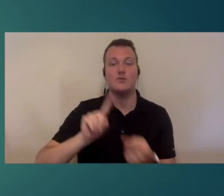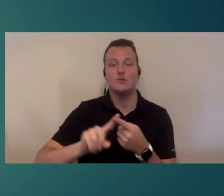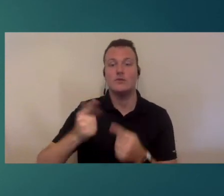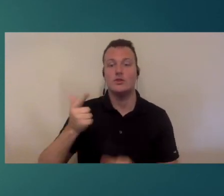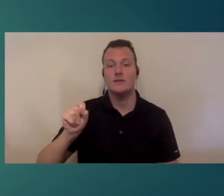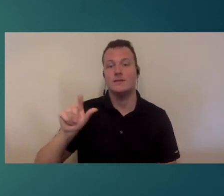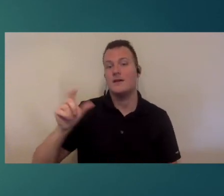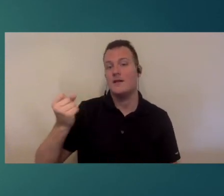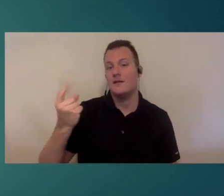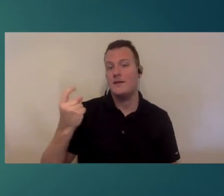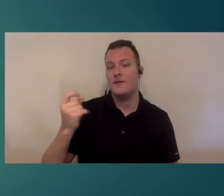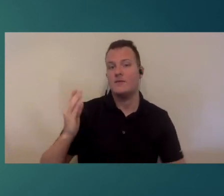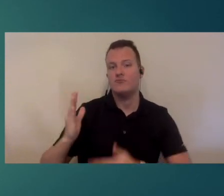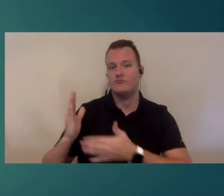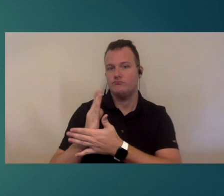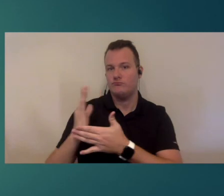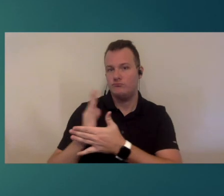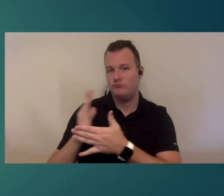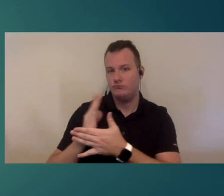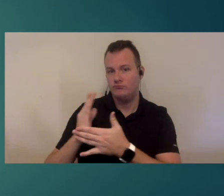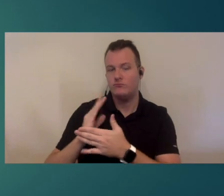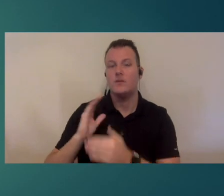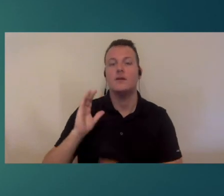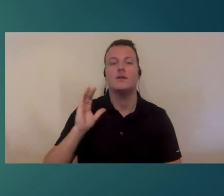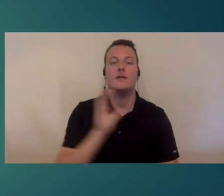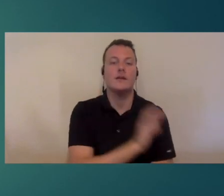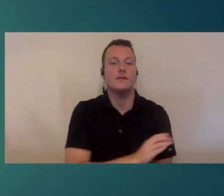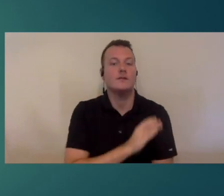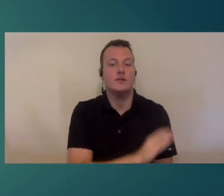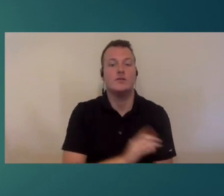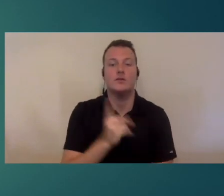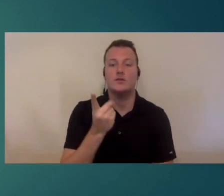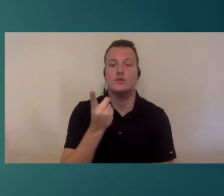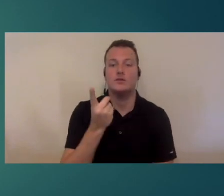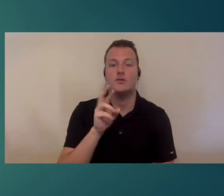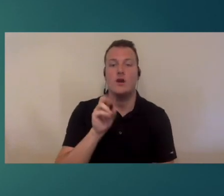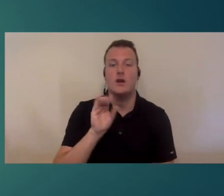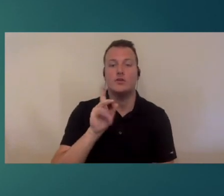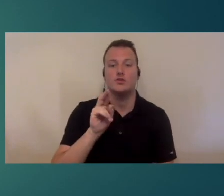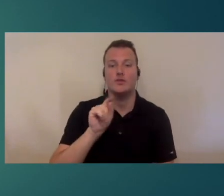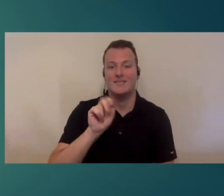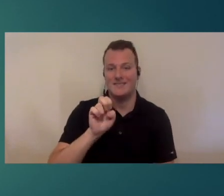GS 11 is that range that a clinical doctorate is typically going to come